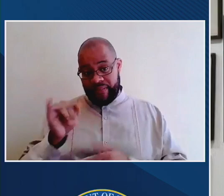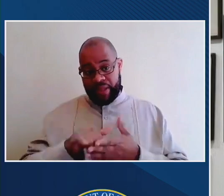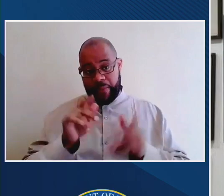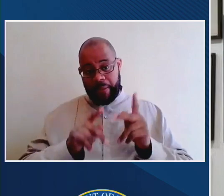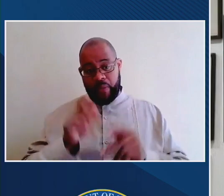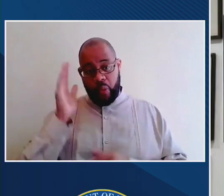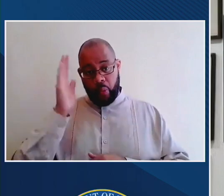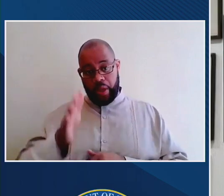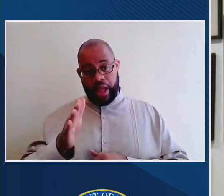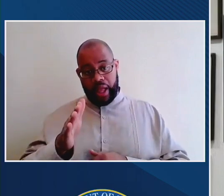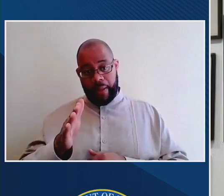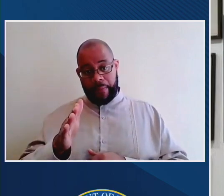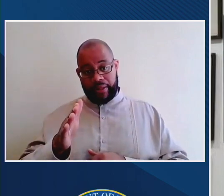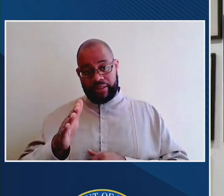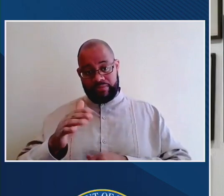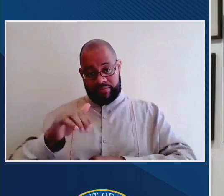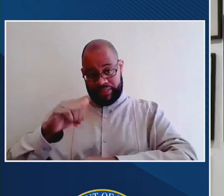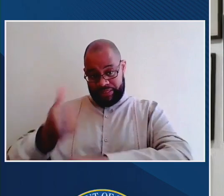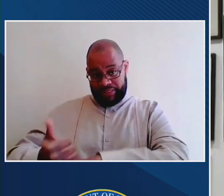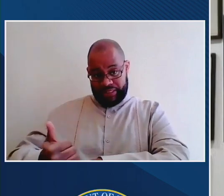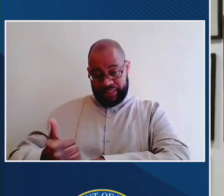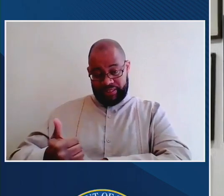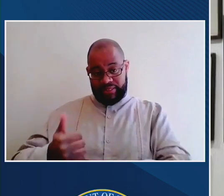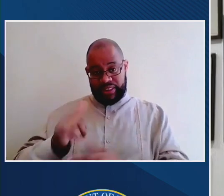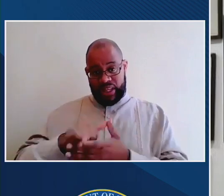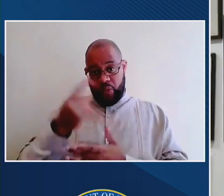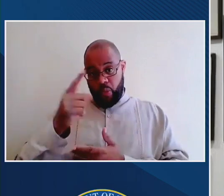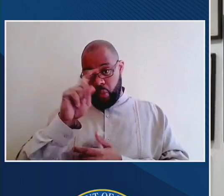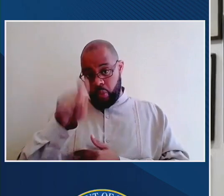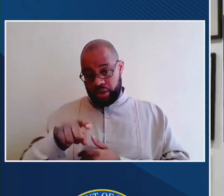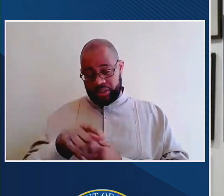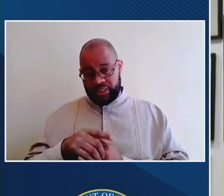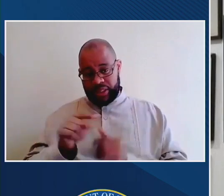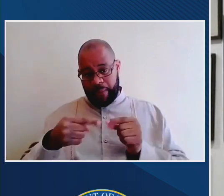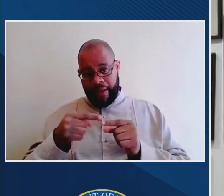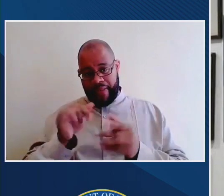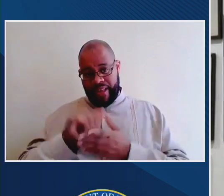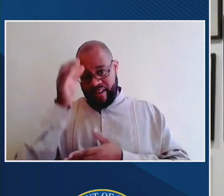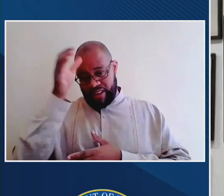seated. Is it one question about the concept and then the Department has to